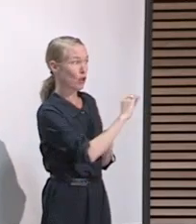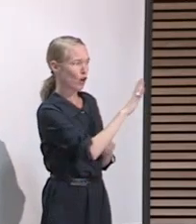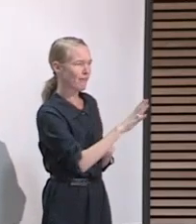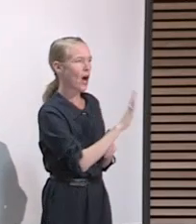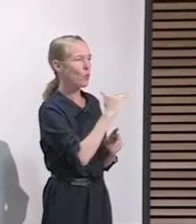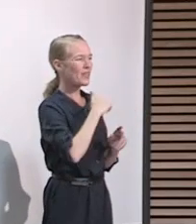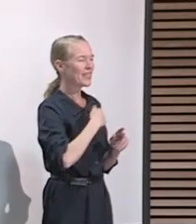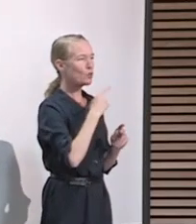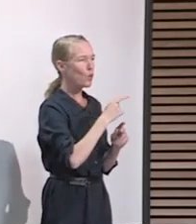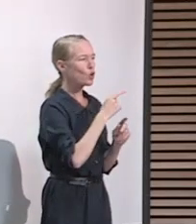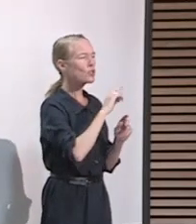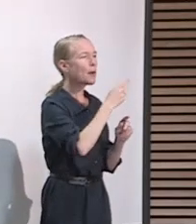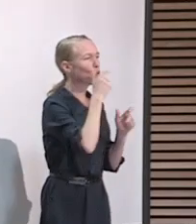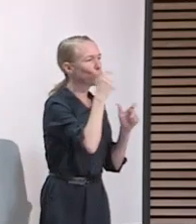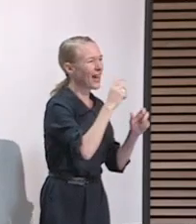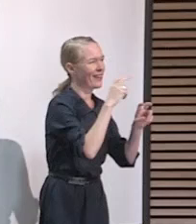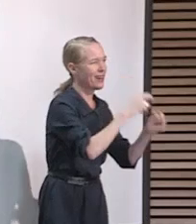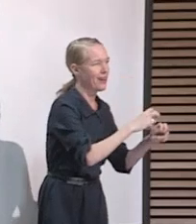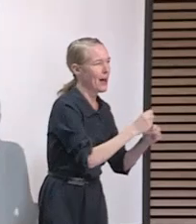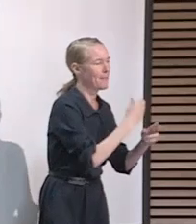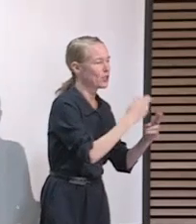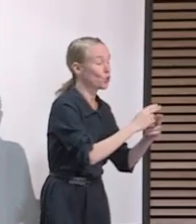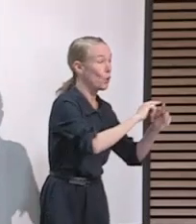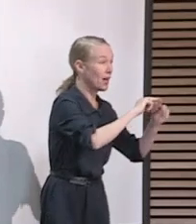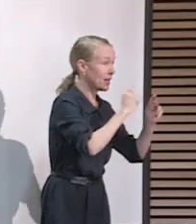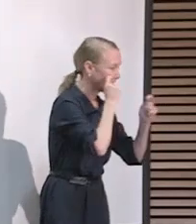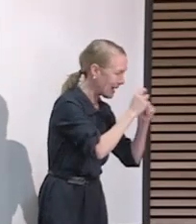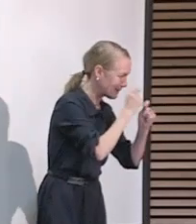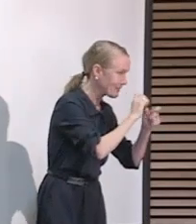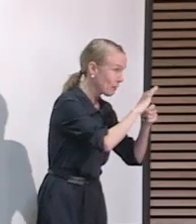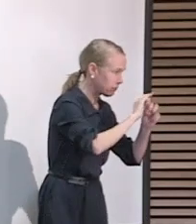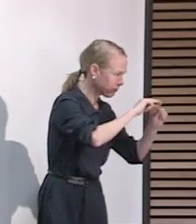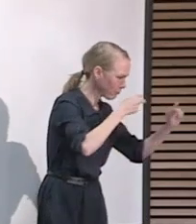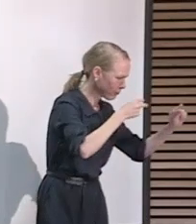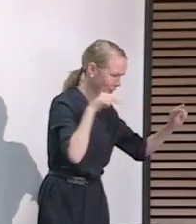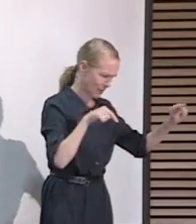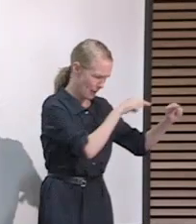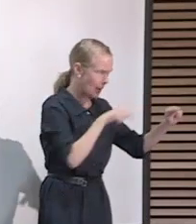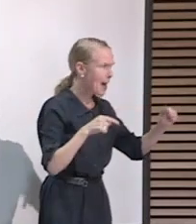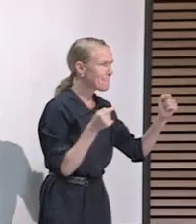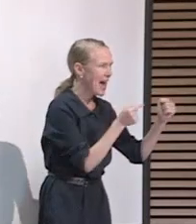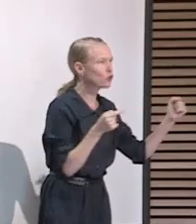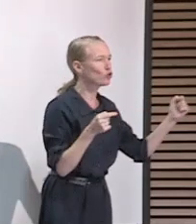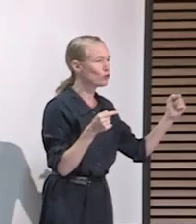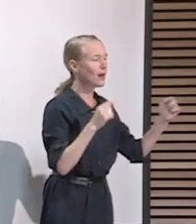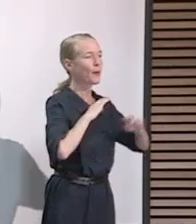every reason to believe that the epidemiological link will